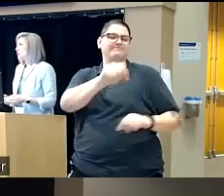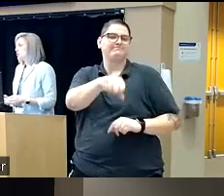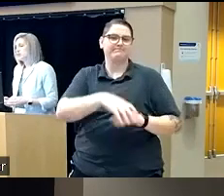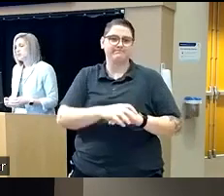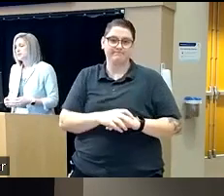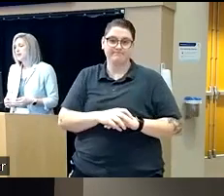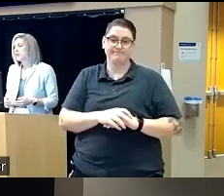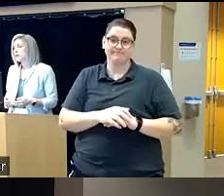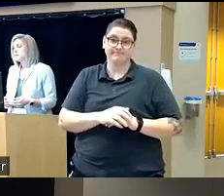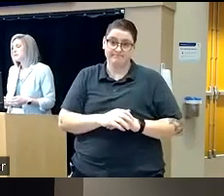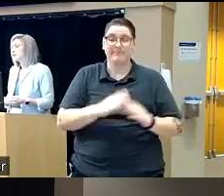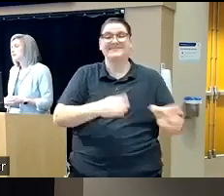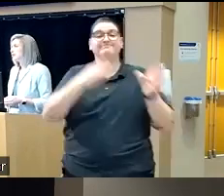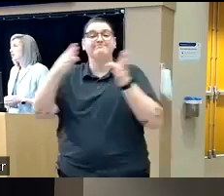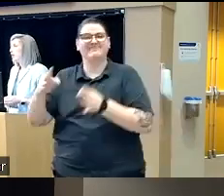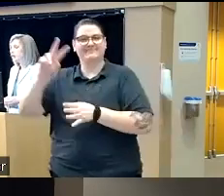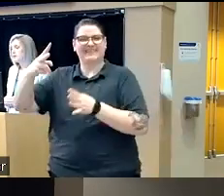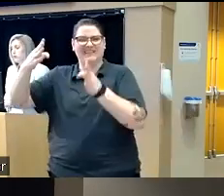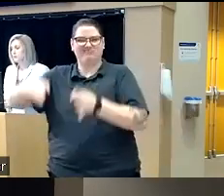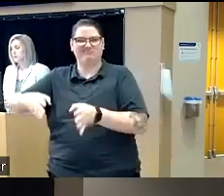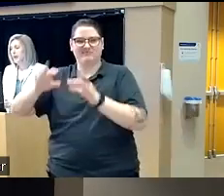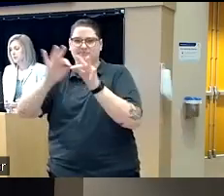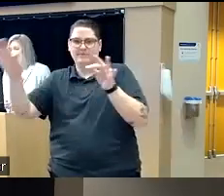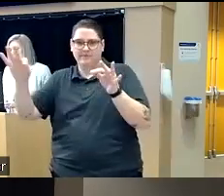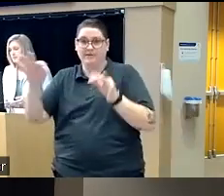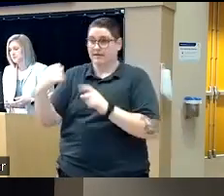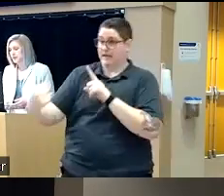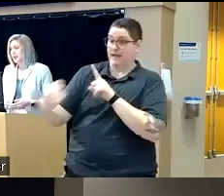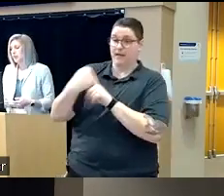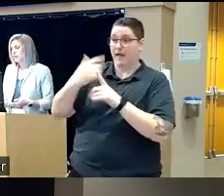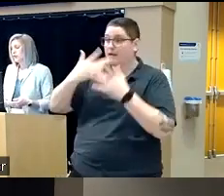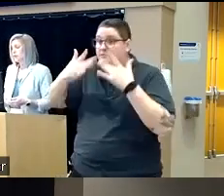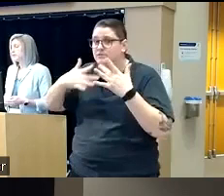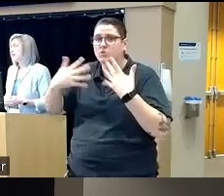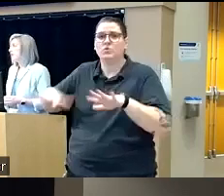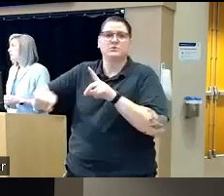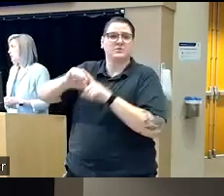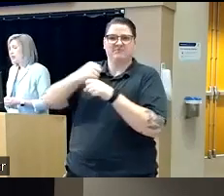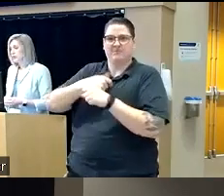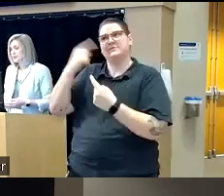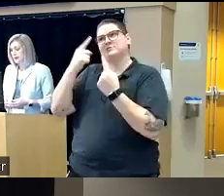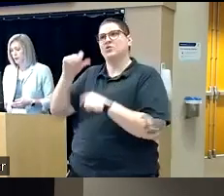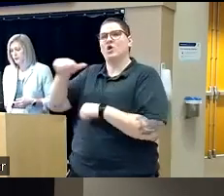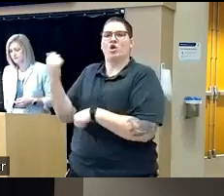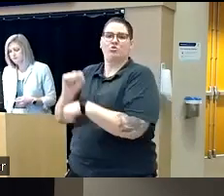workforce shortages have caused me to consider other employment options 34 also agreed somewhat